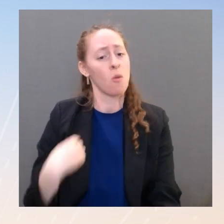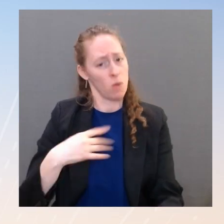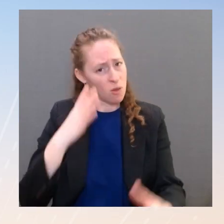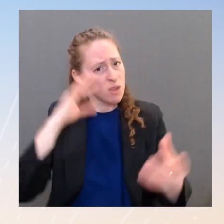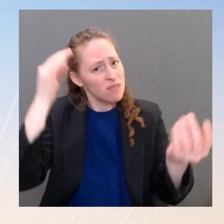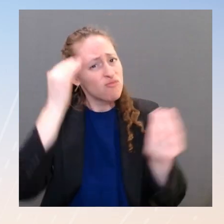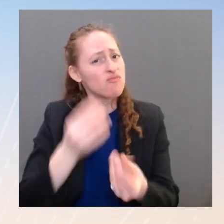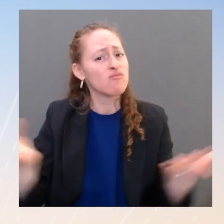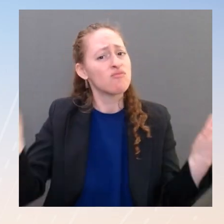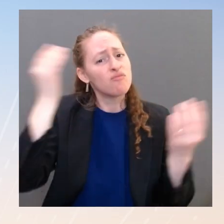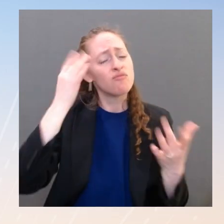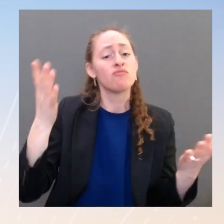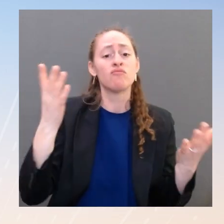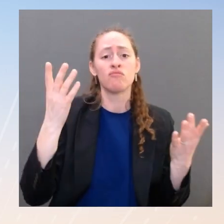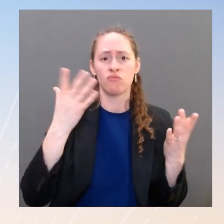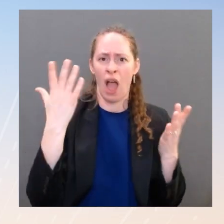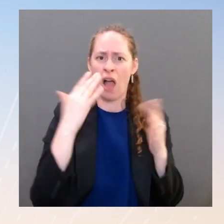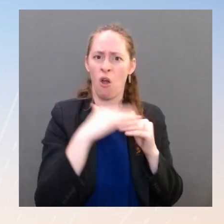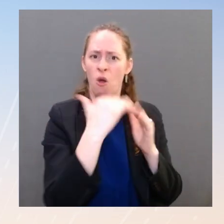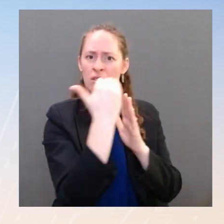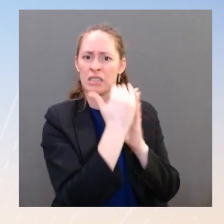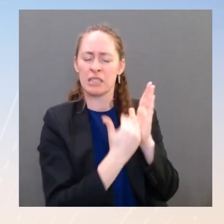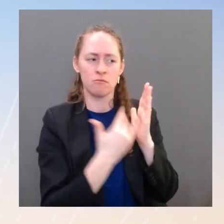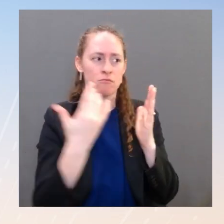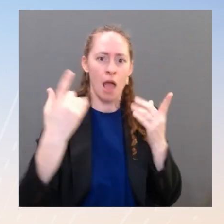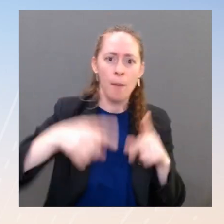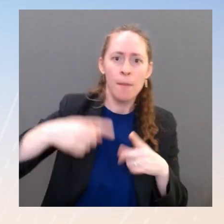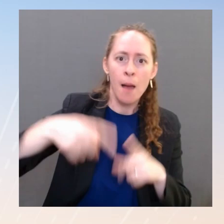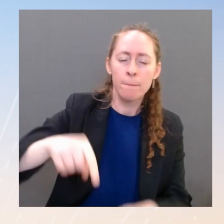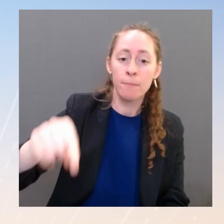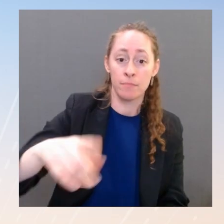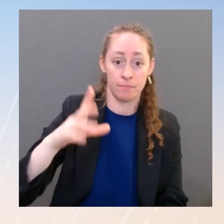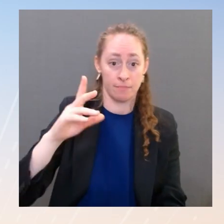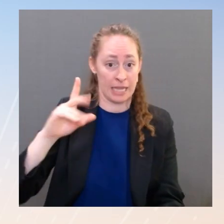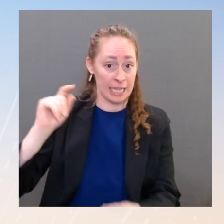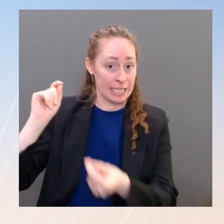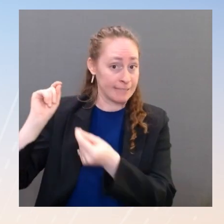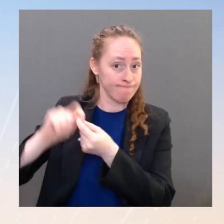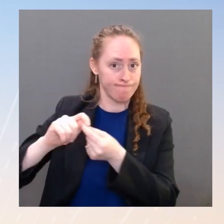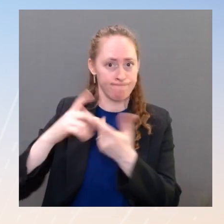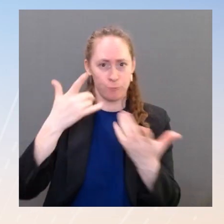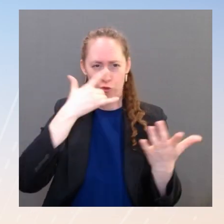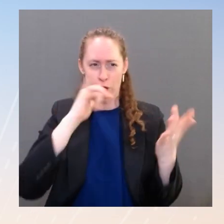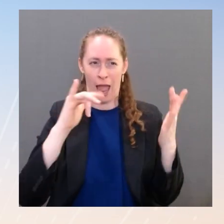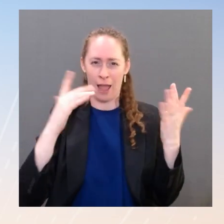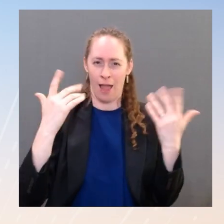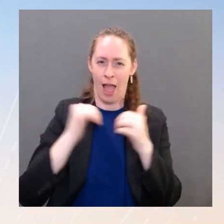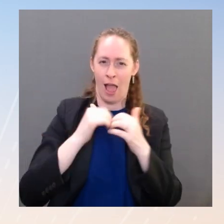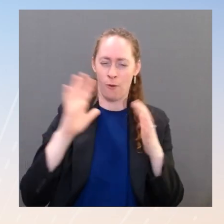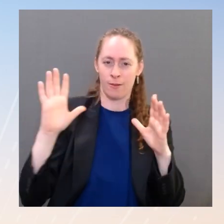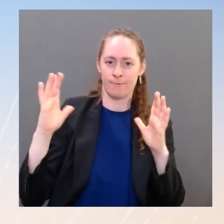and I don't have a determination of what that format would look like at this time. The Press: One more on that. Just -- what will DHS be relying on